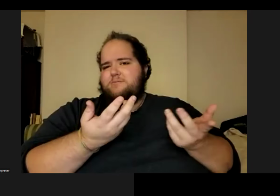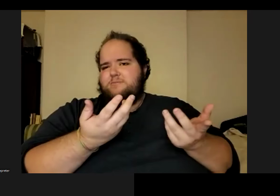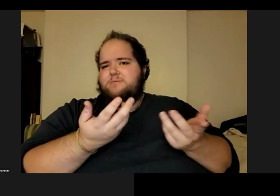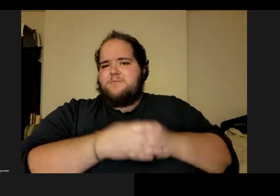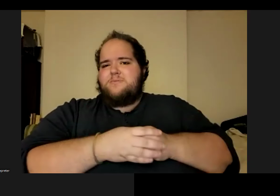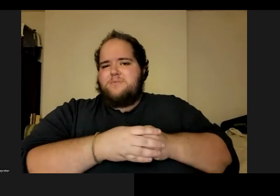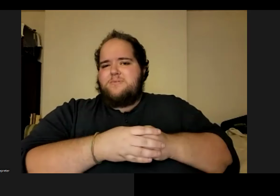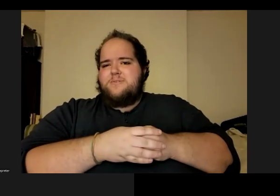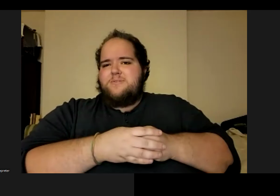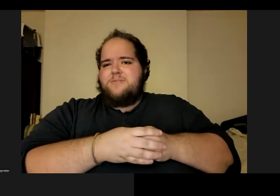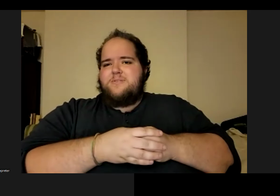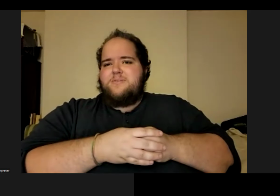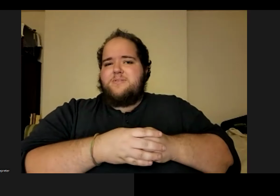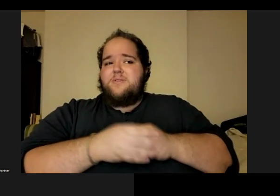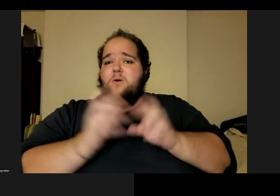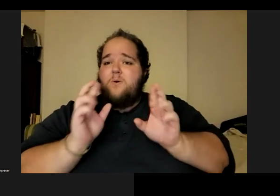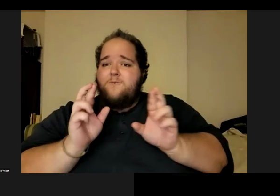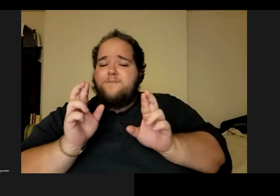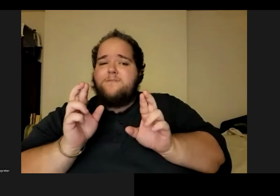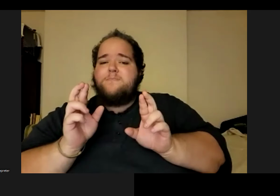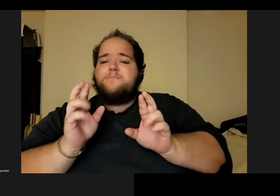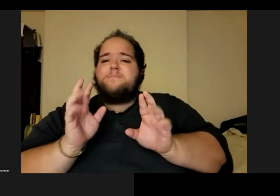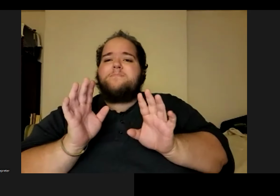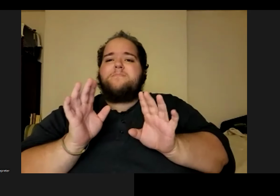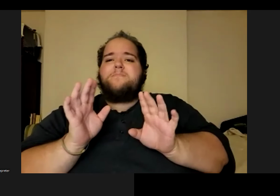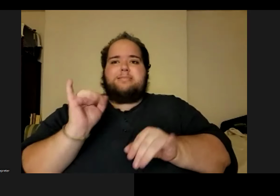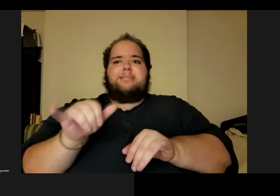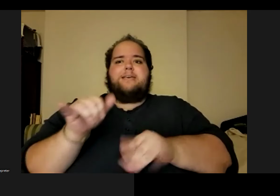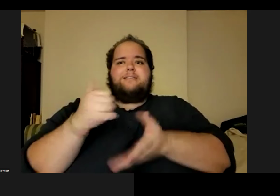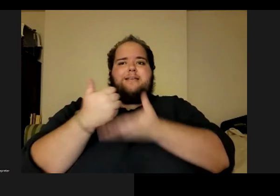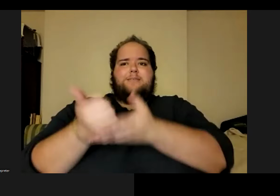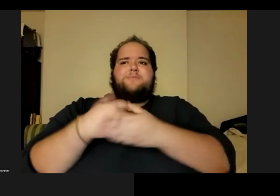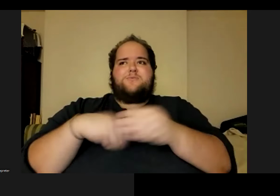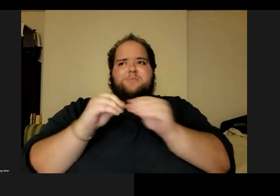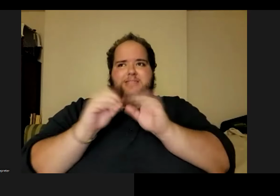So I hope… That gives you a little bit more clarity on